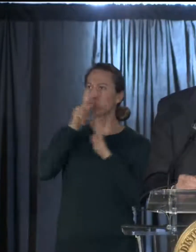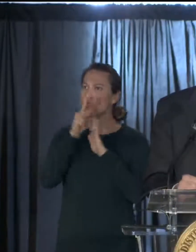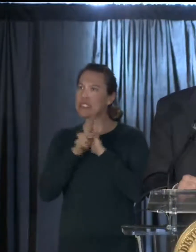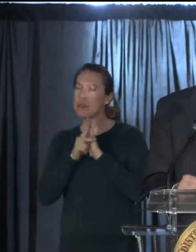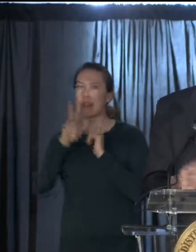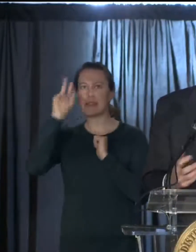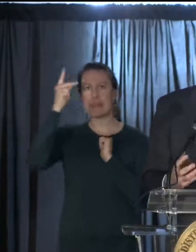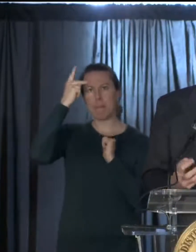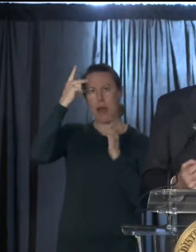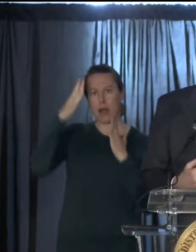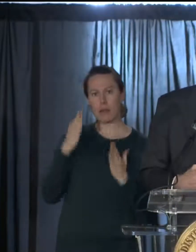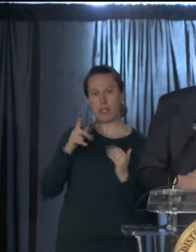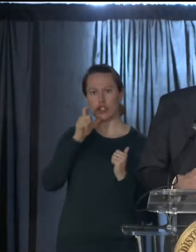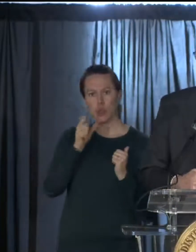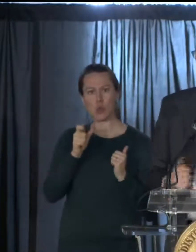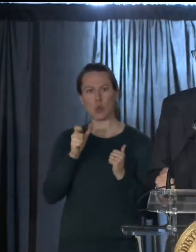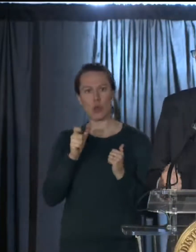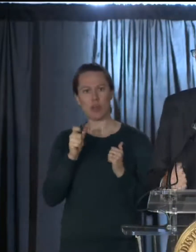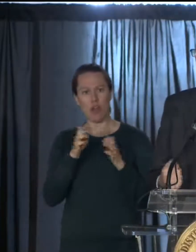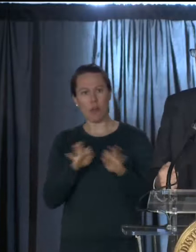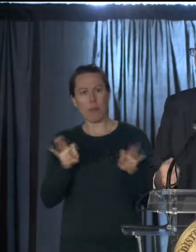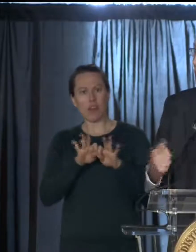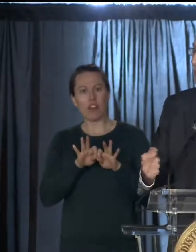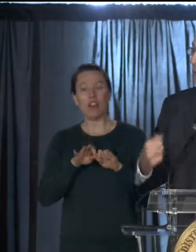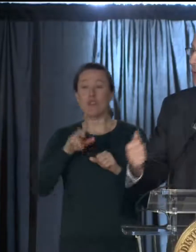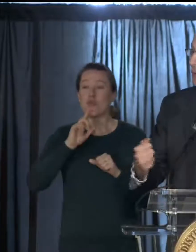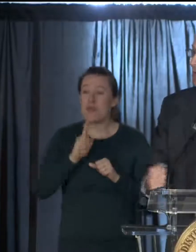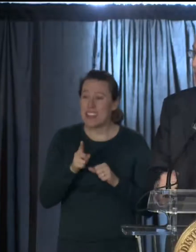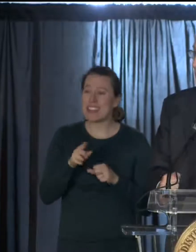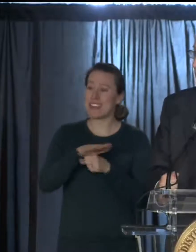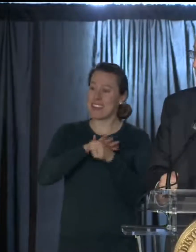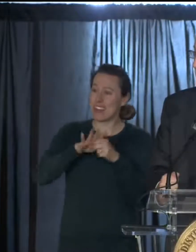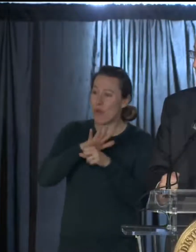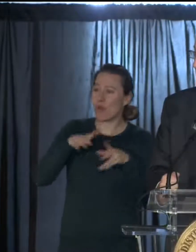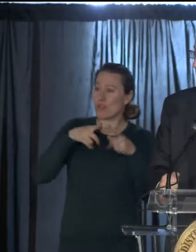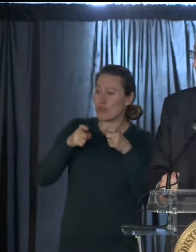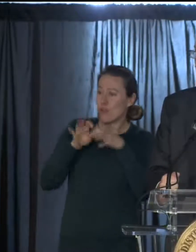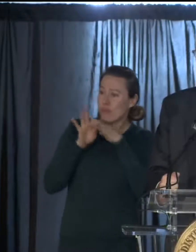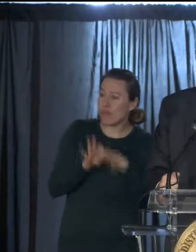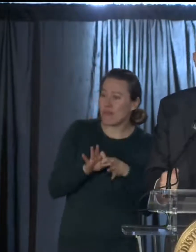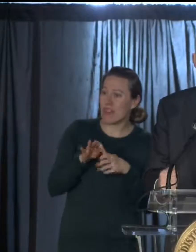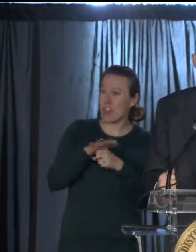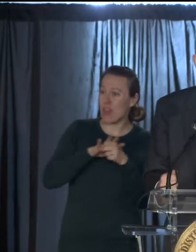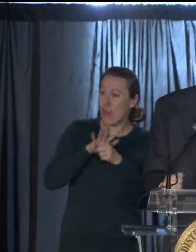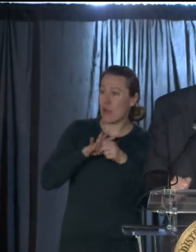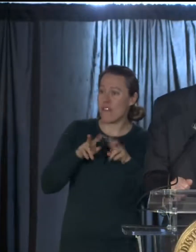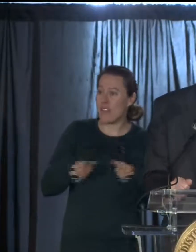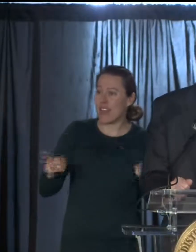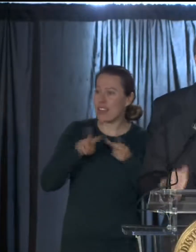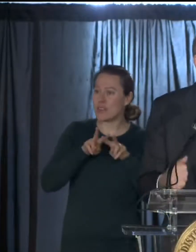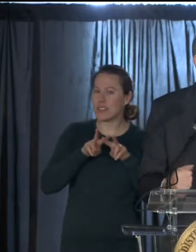ESPOUSE WHICH IS THAT REALLY THERE SHOULD BE LOCAL CONTROL OVER LOCAL VALUES, WHY SHOULD MEMBERS OF CONGRESS BE TELLING